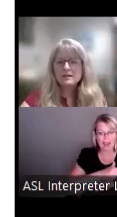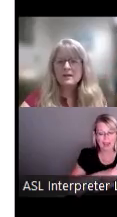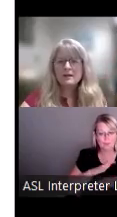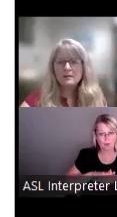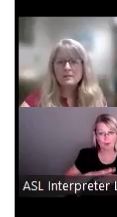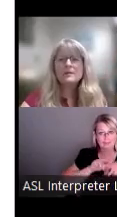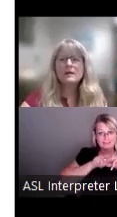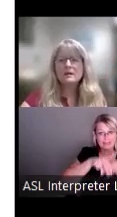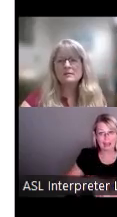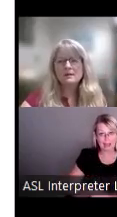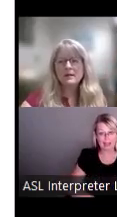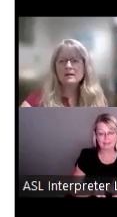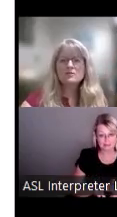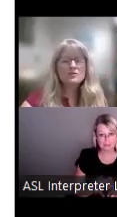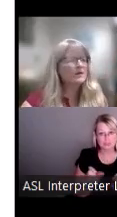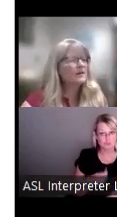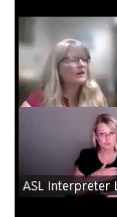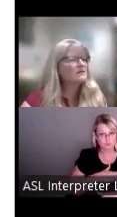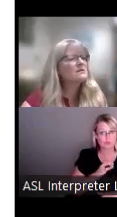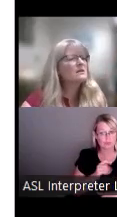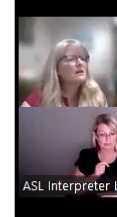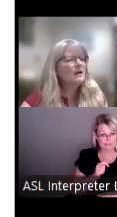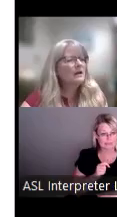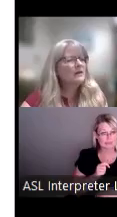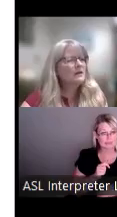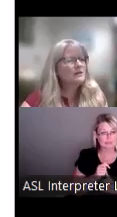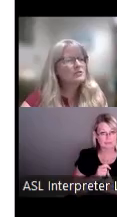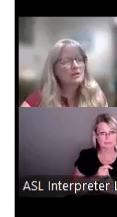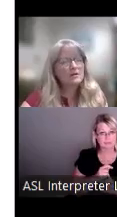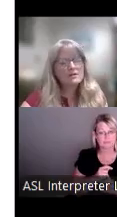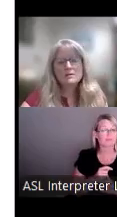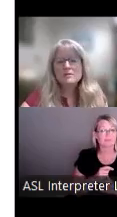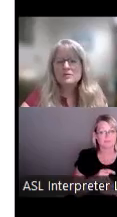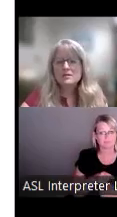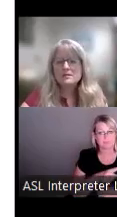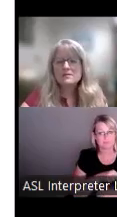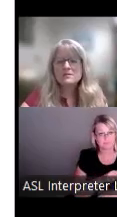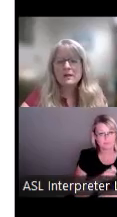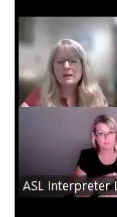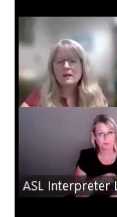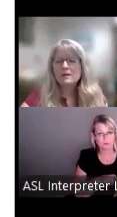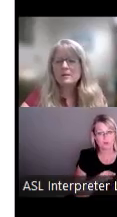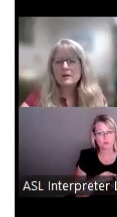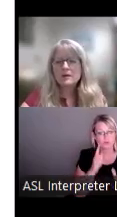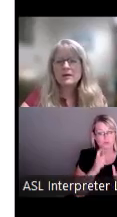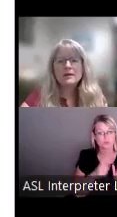sitting up, and, and enjoy that, and they should also enjoy some swinging at the park.